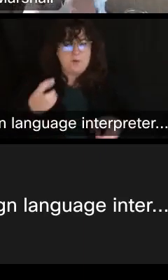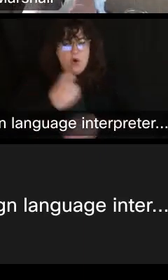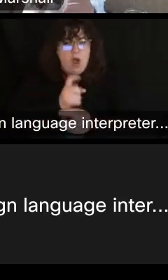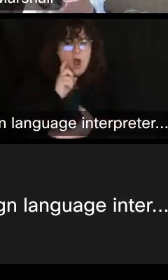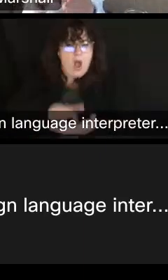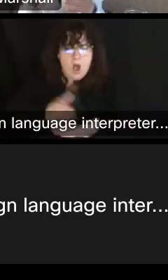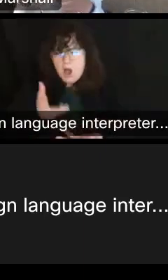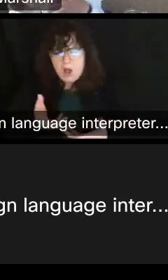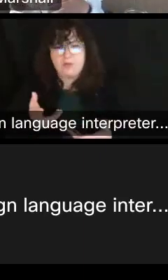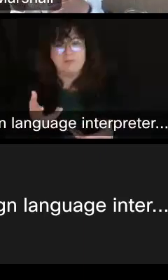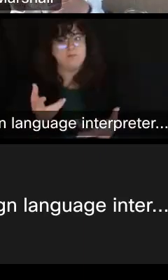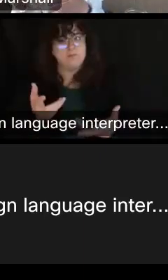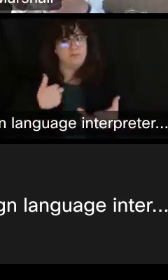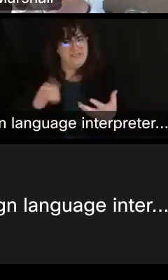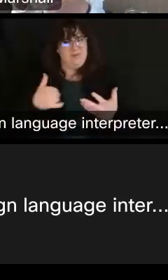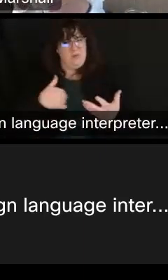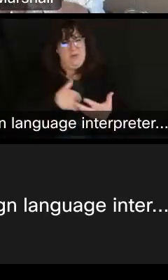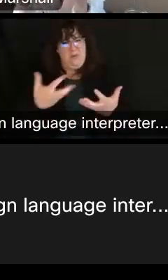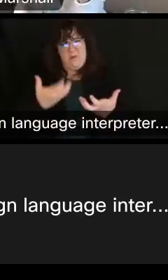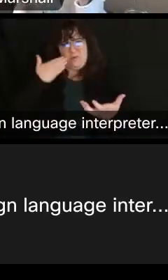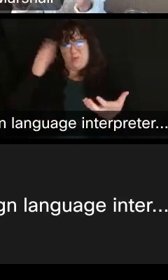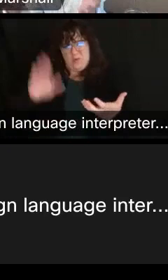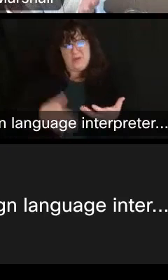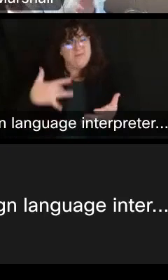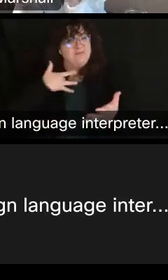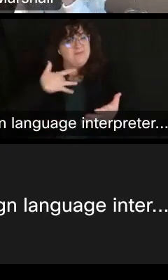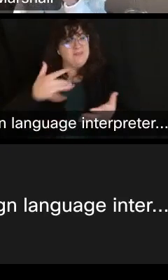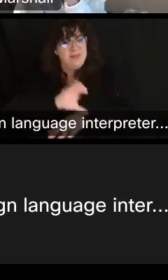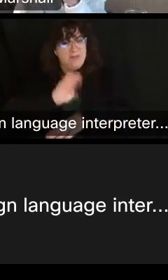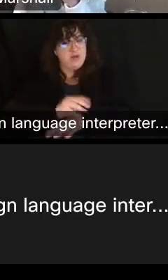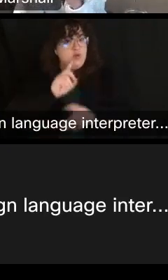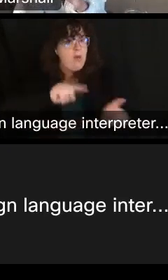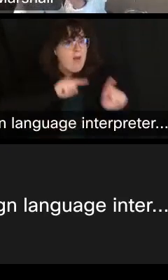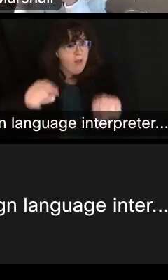that's when a case manager will come in and say I will come and do some magic... I was